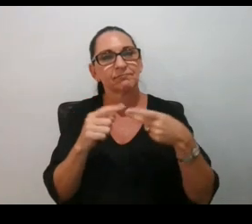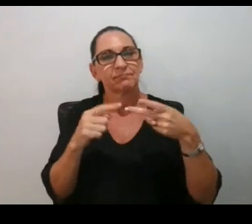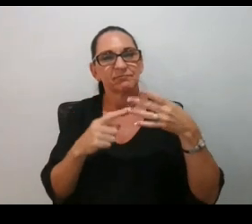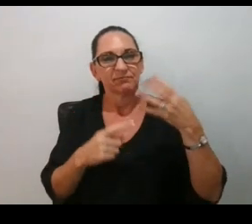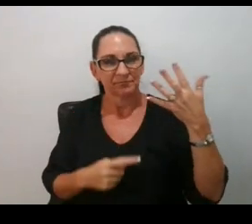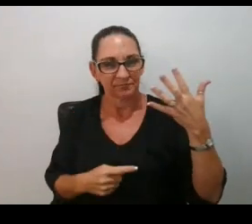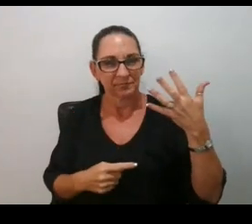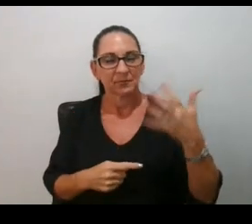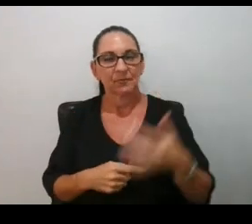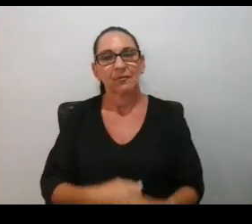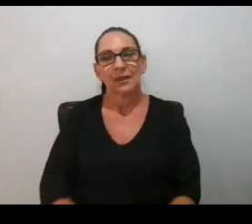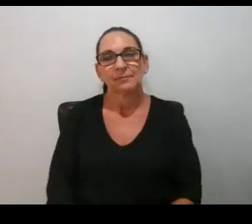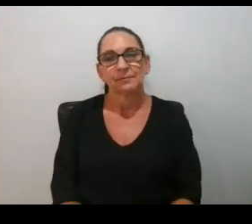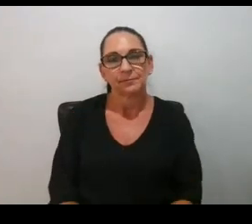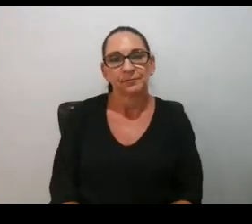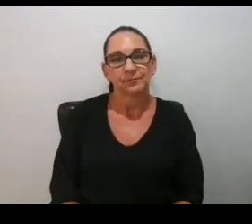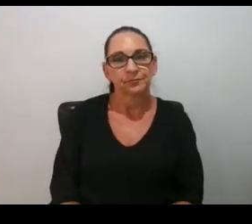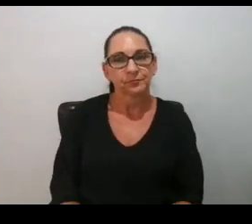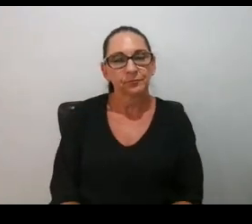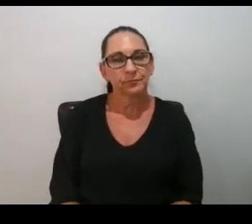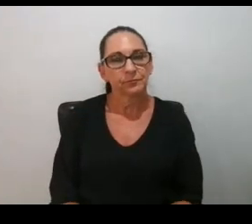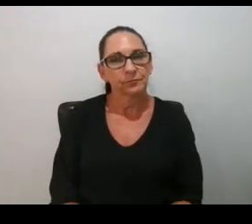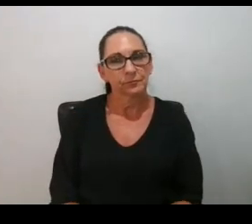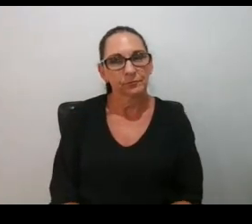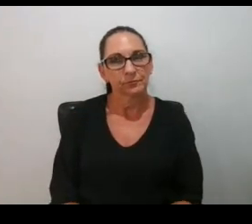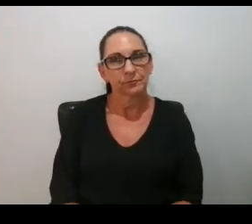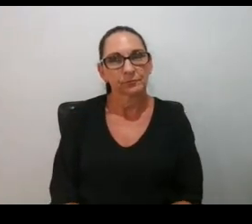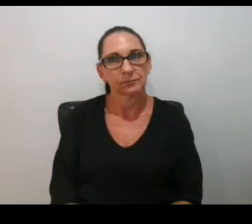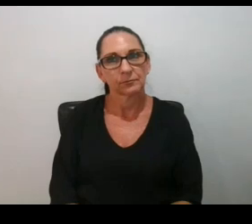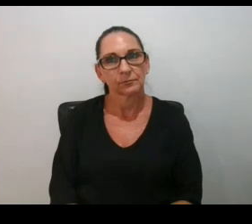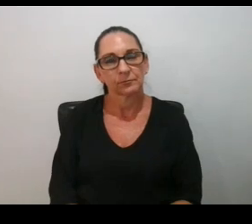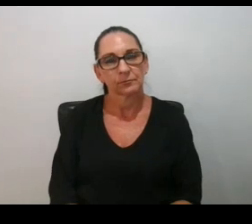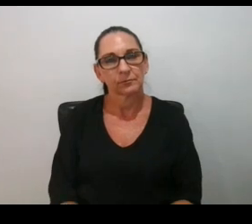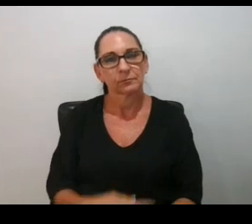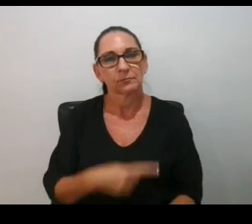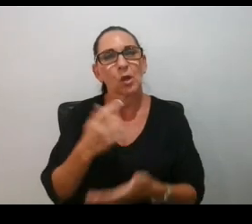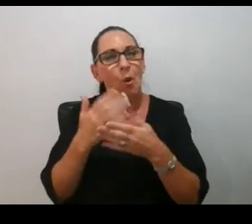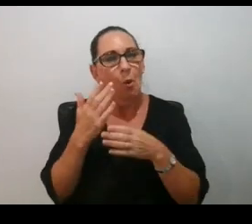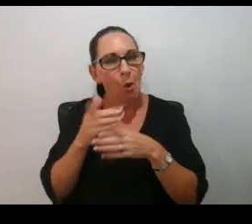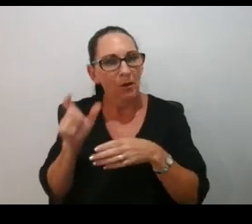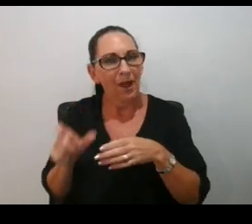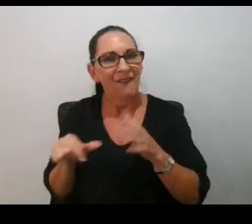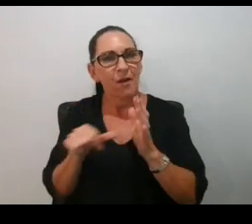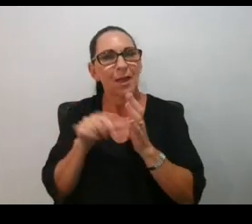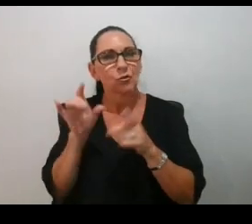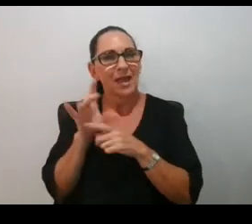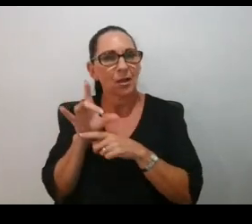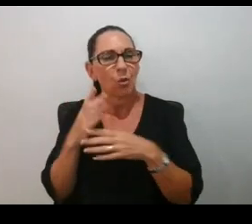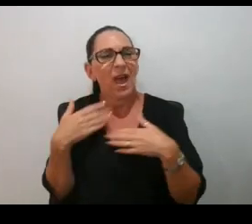financial counsellor or health education worker social worker lawyer or other so I'll just give